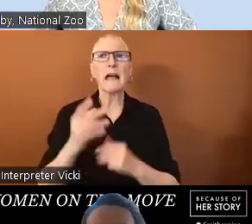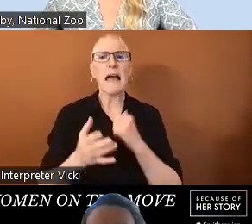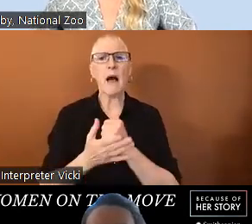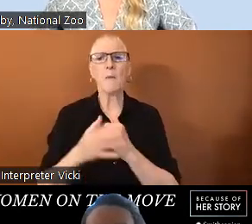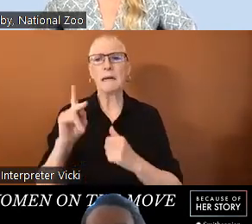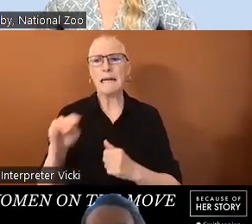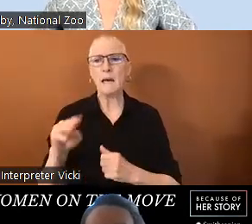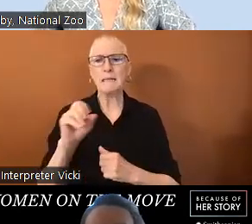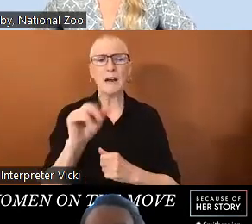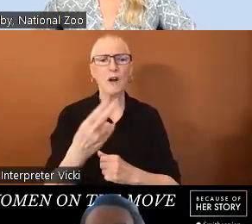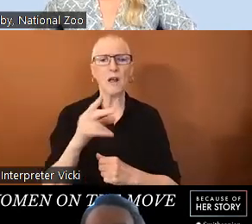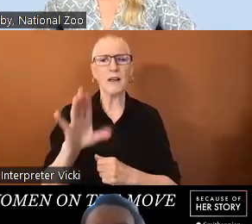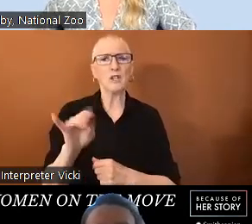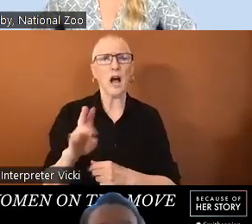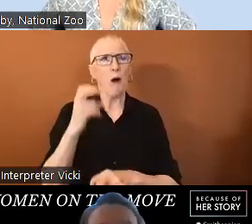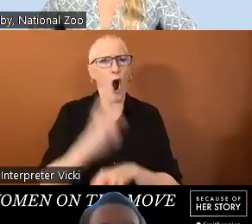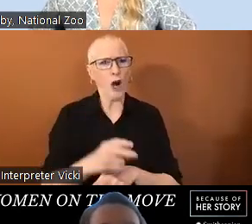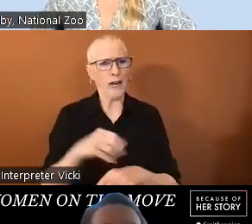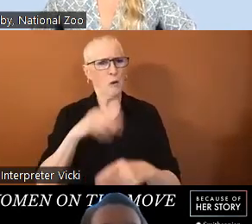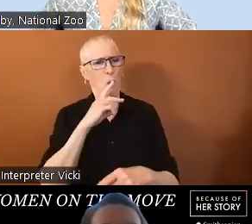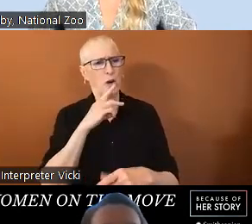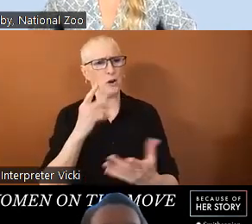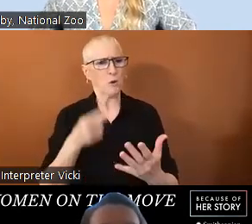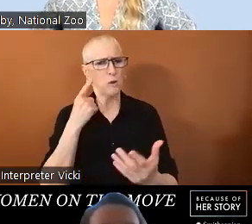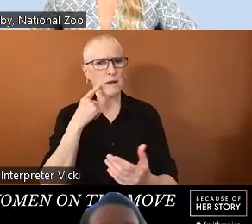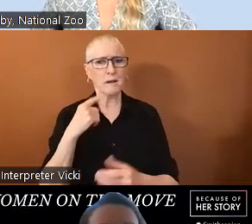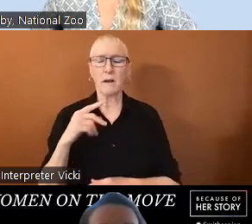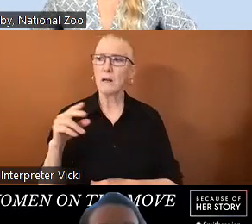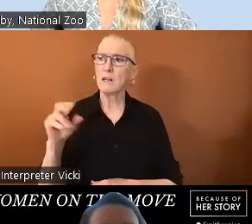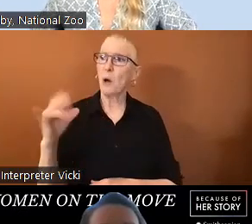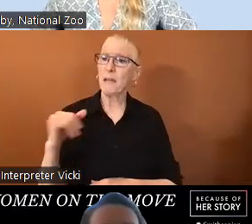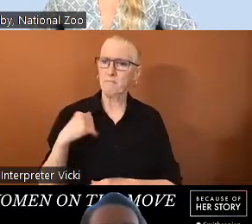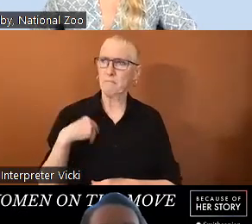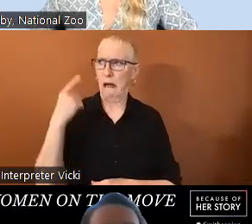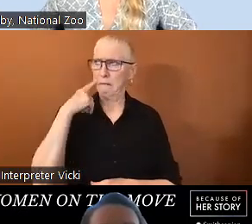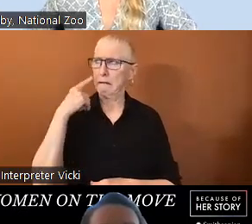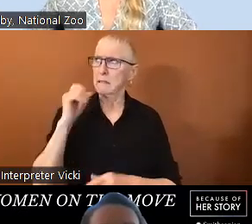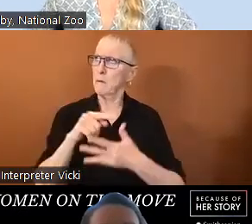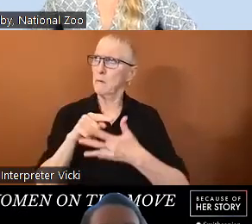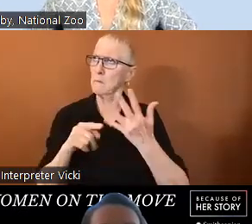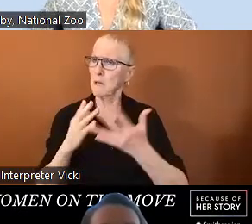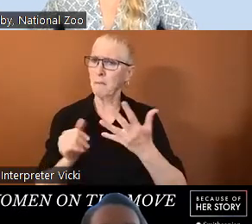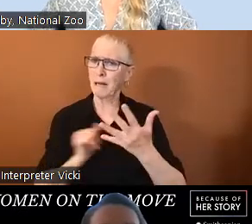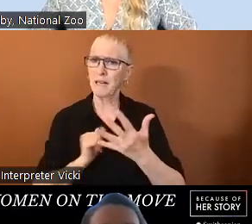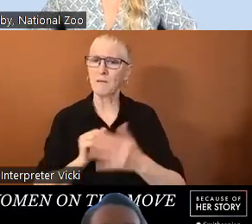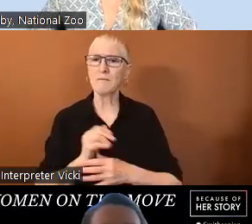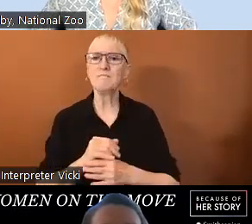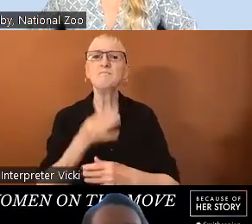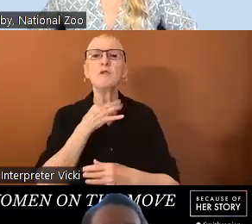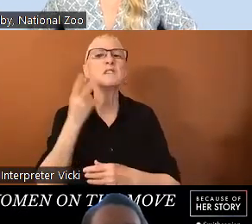the water so hard to do. I can think so of some myself but let's see what you guys have to say.